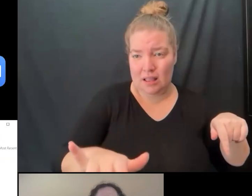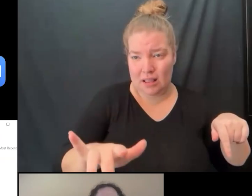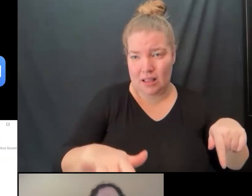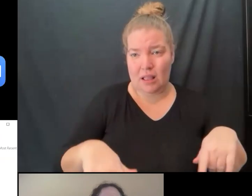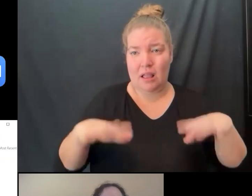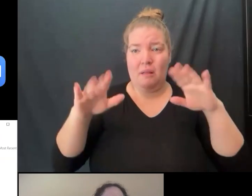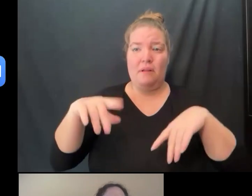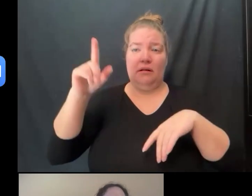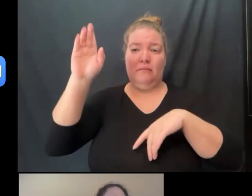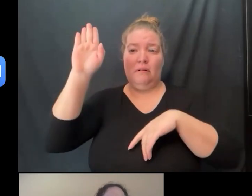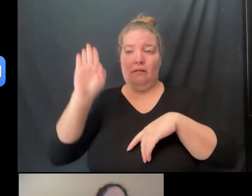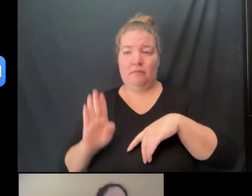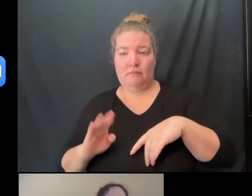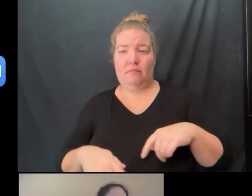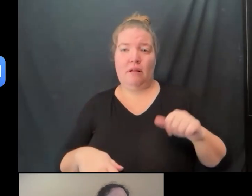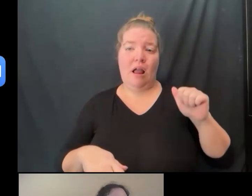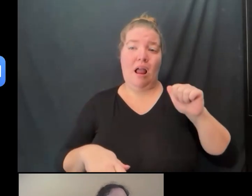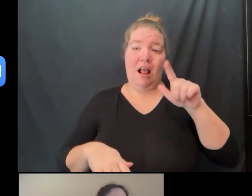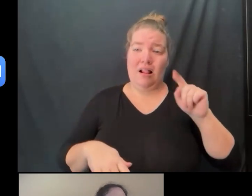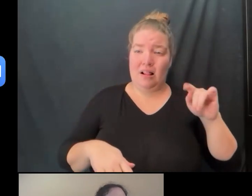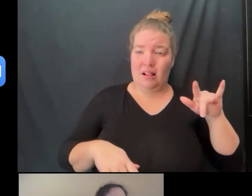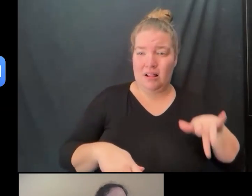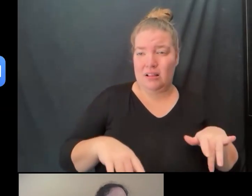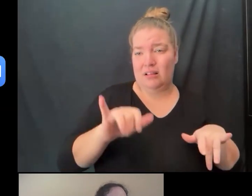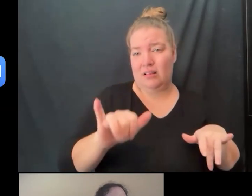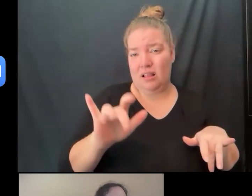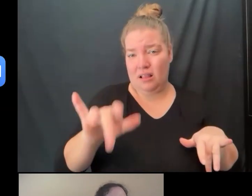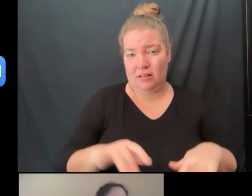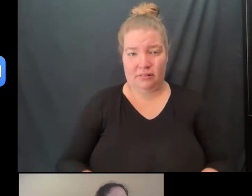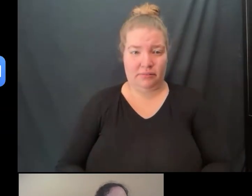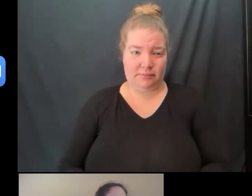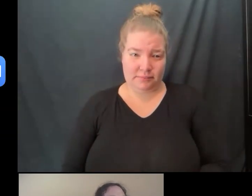Now, for audio, in the unlikely-- most people